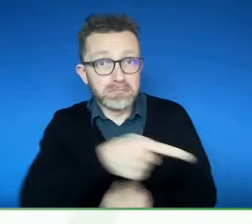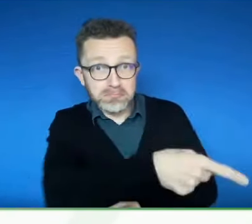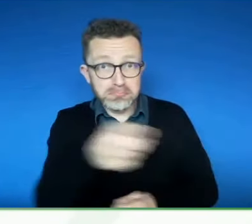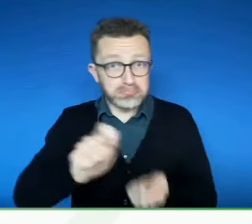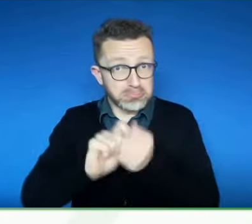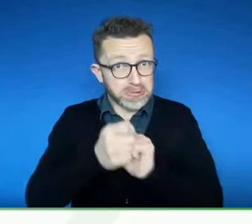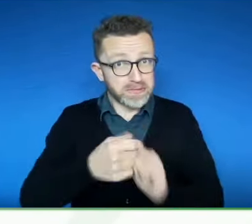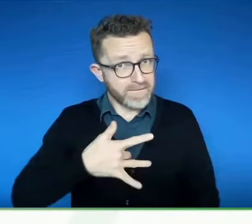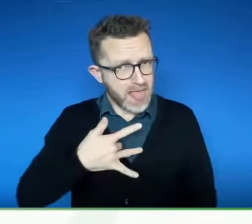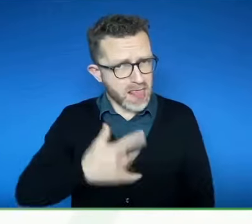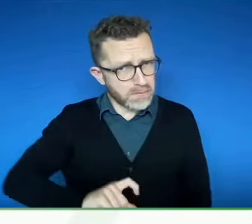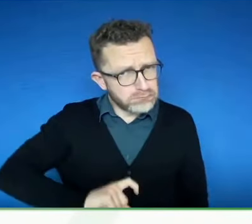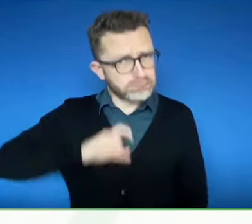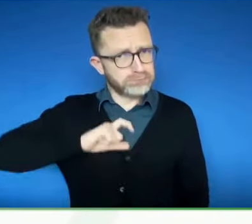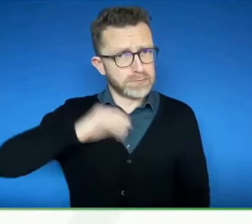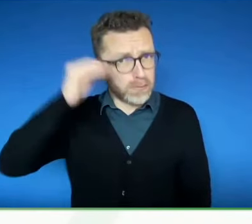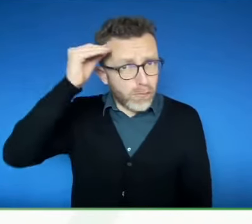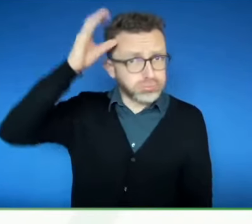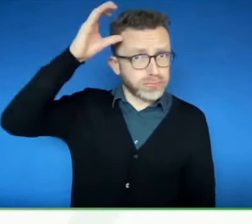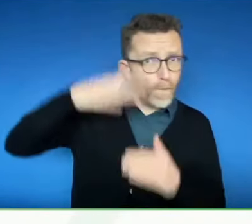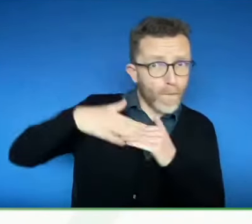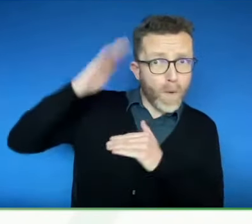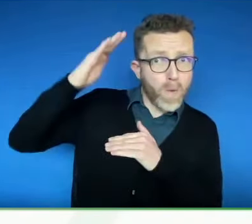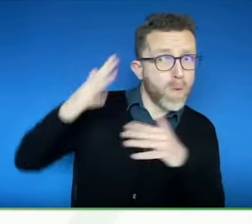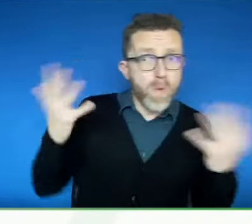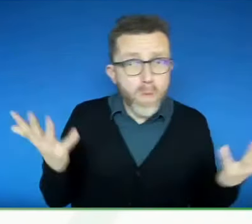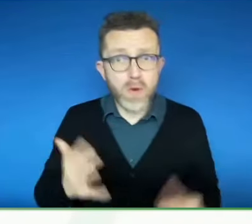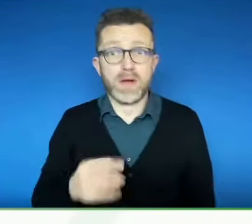stories of success. Some of the most experts that are exciting ways of measuring